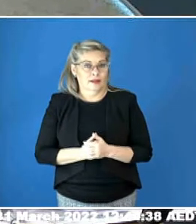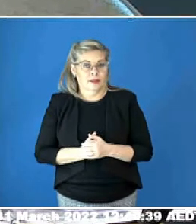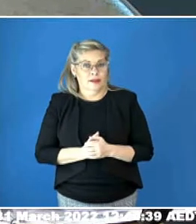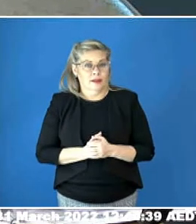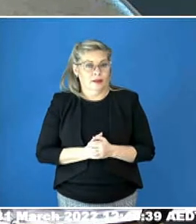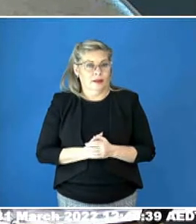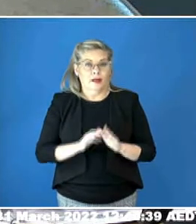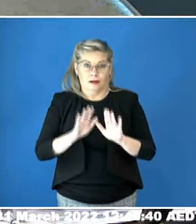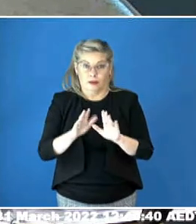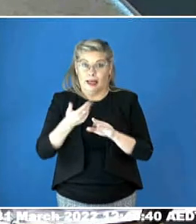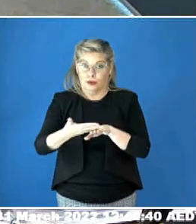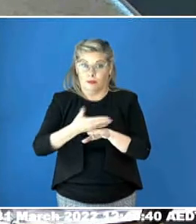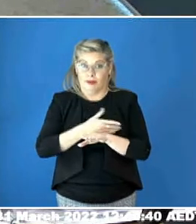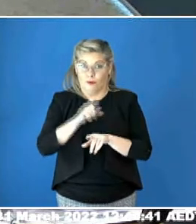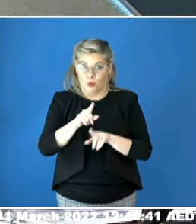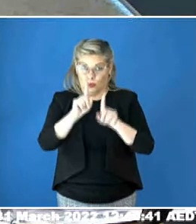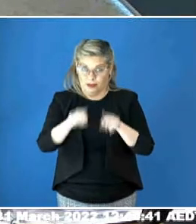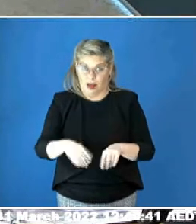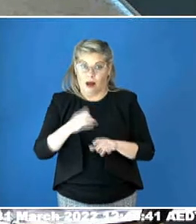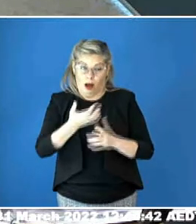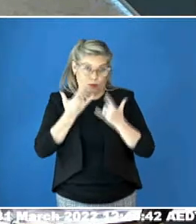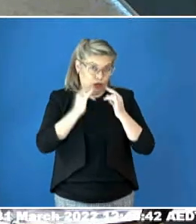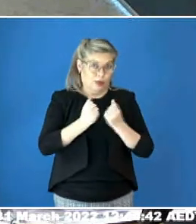Andreatidis proposes to ask?